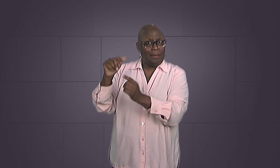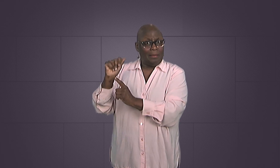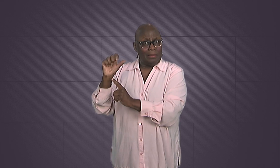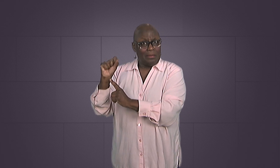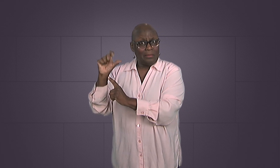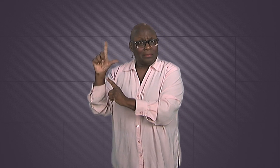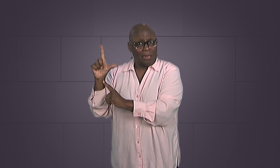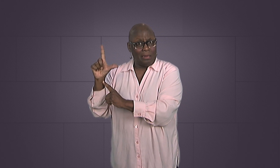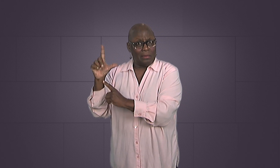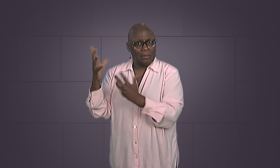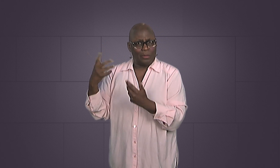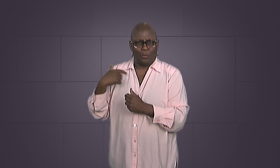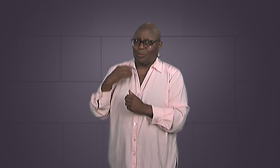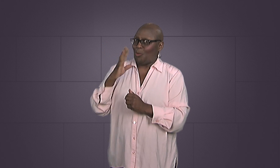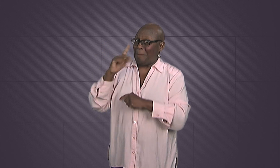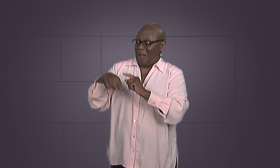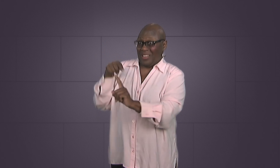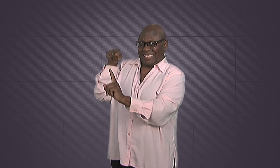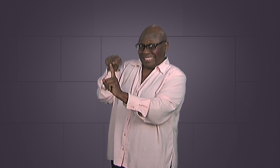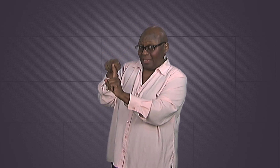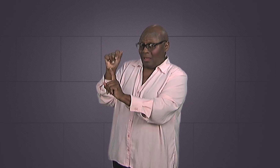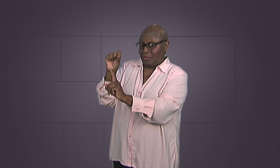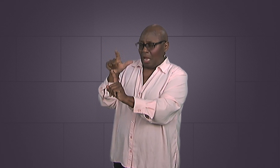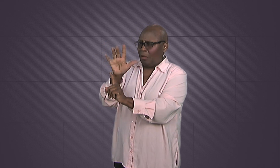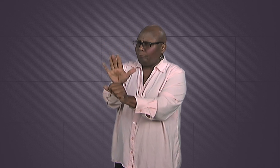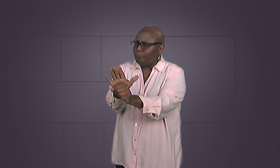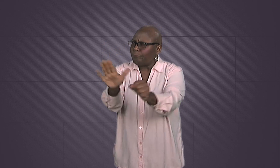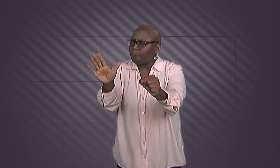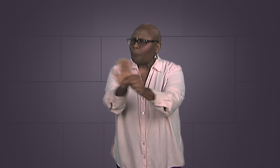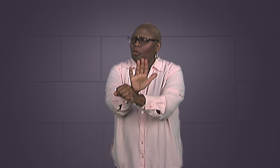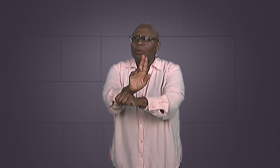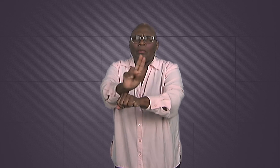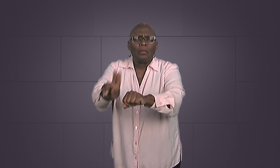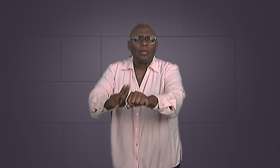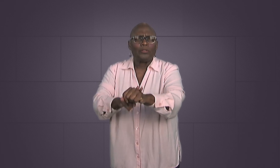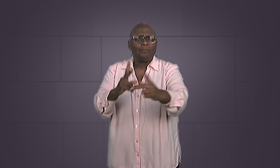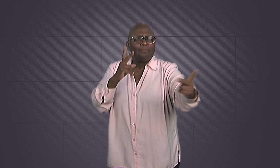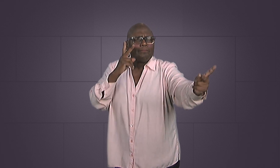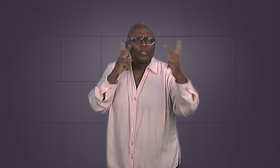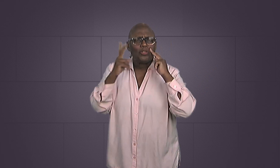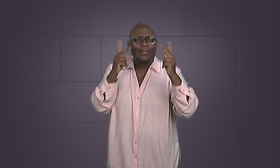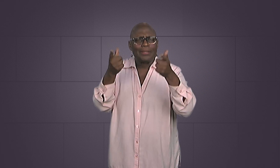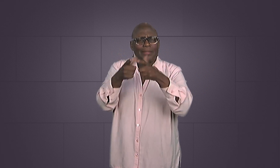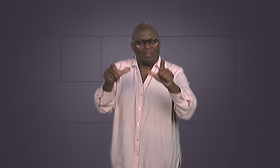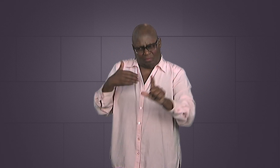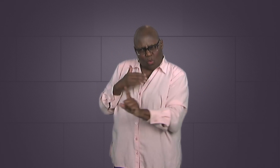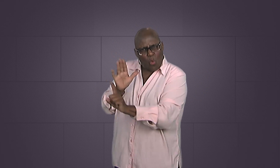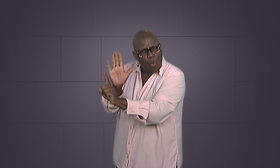we are talking about a full, natural visual language